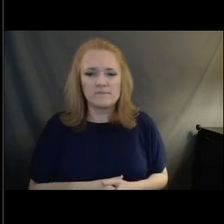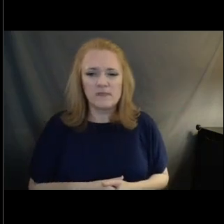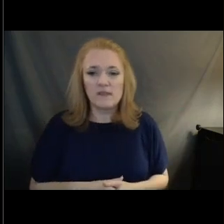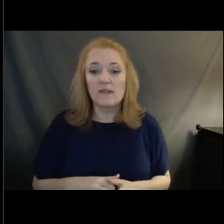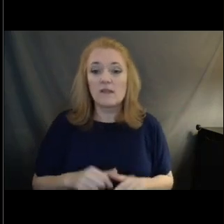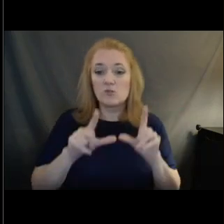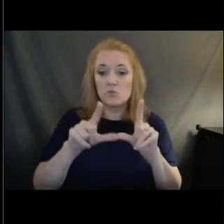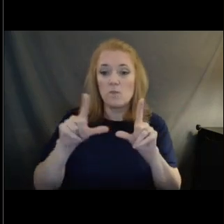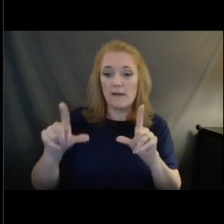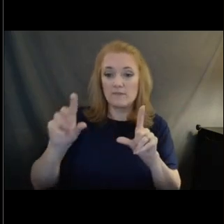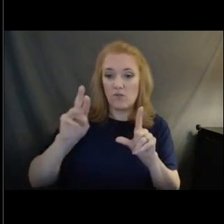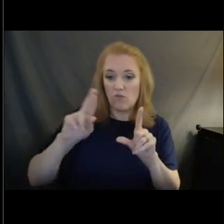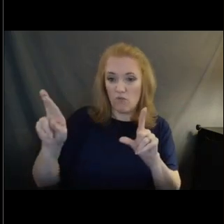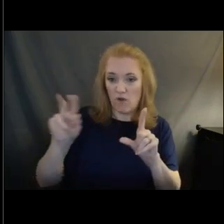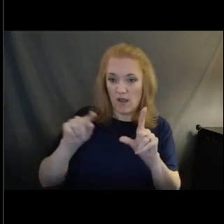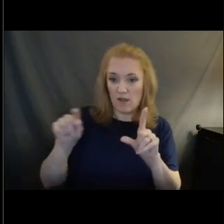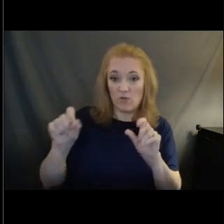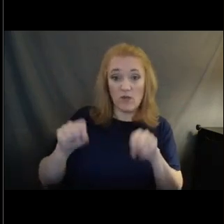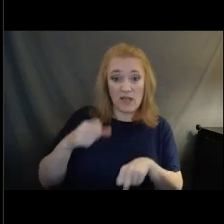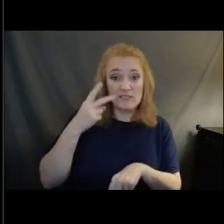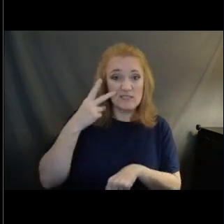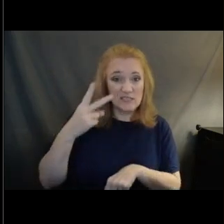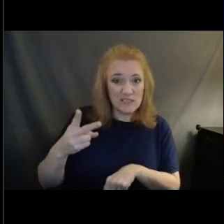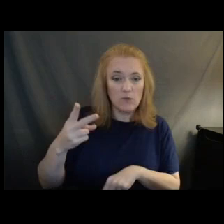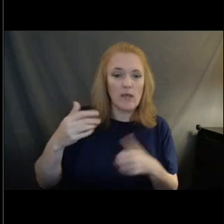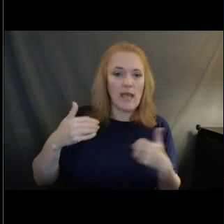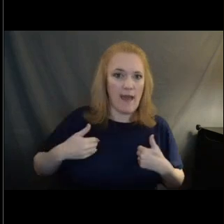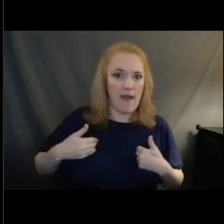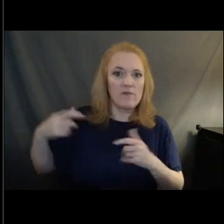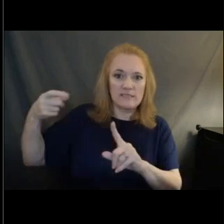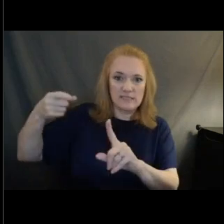indicate there was a pretty strong signal there. And so one can interpret that there's